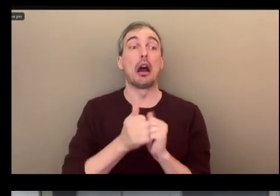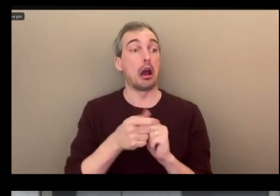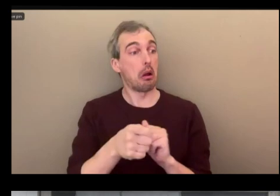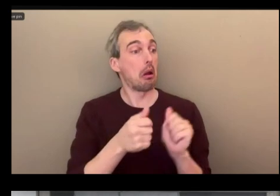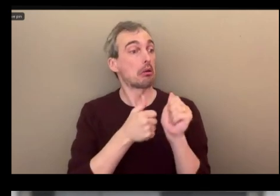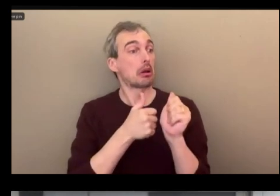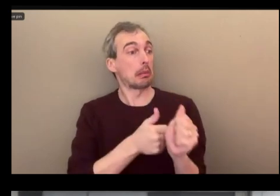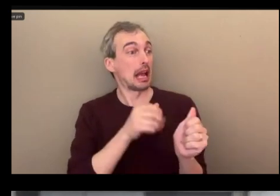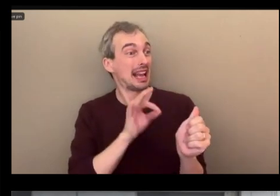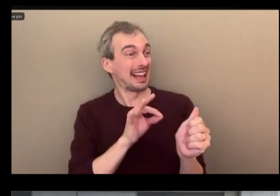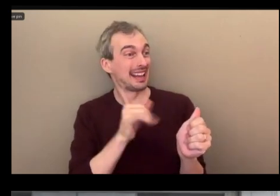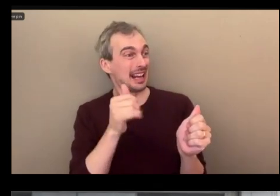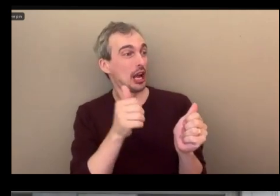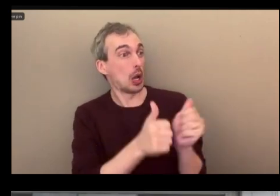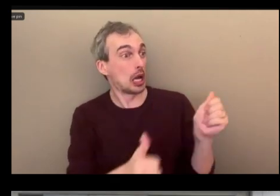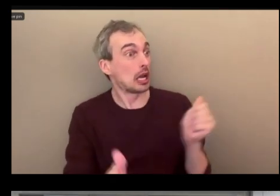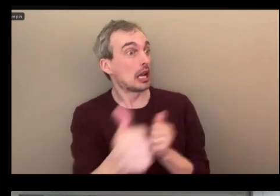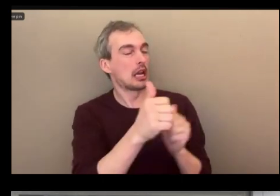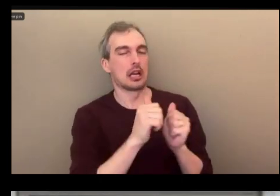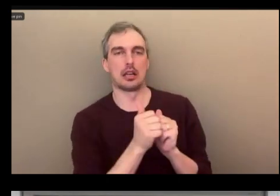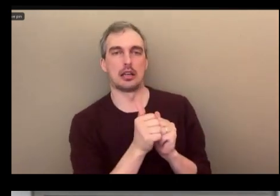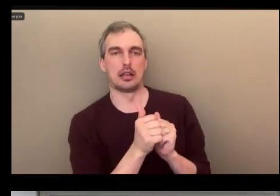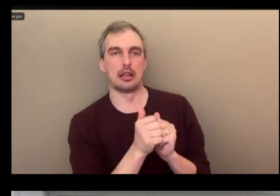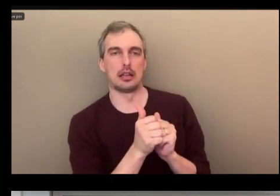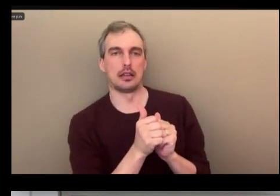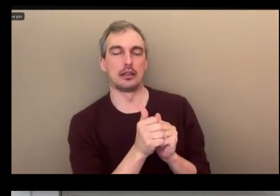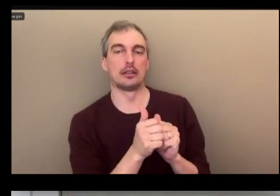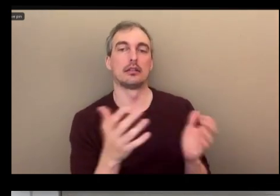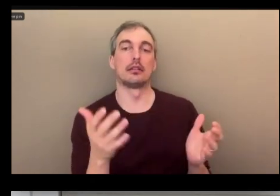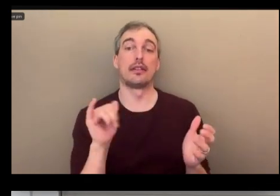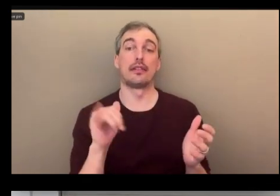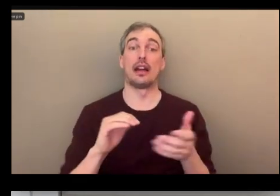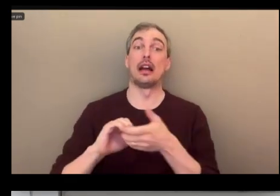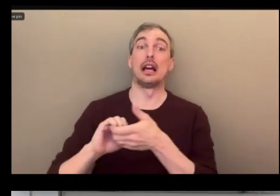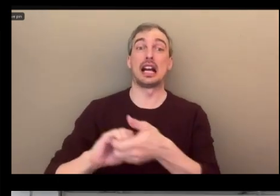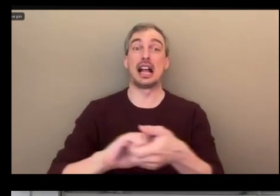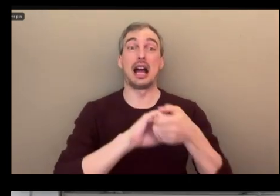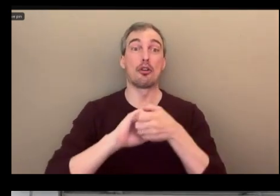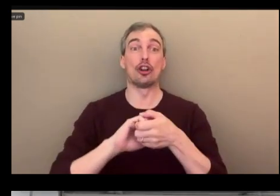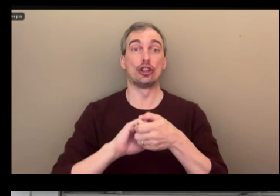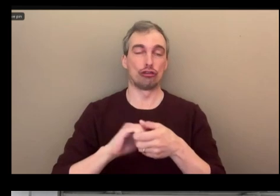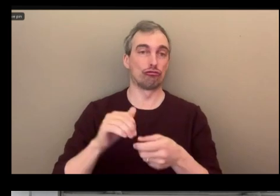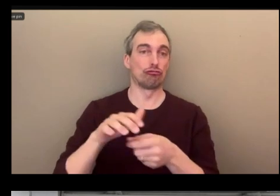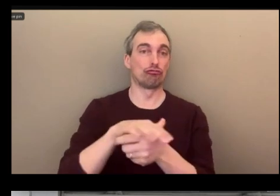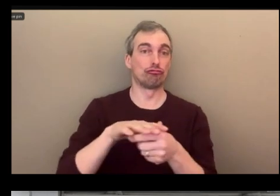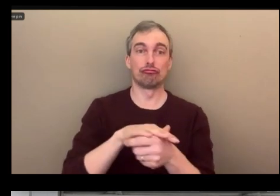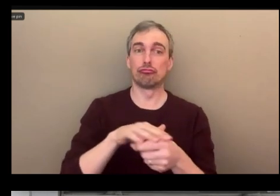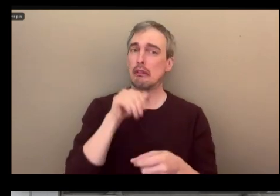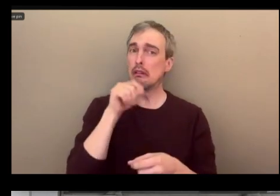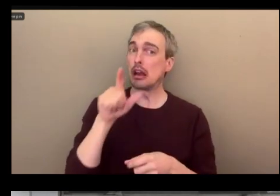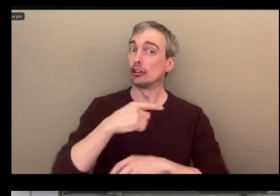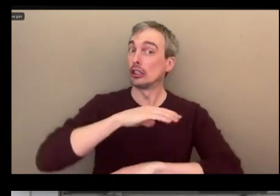Now, the collaboration area also includes a little bit more than just a table. There's two work benches.